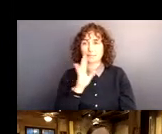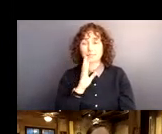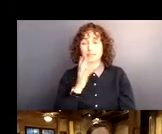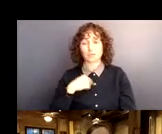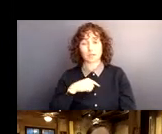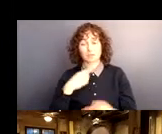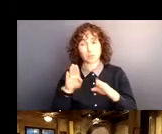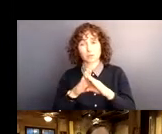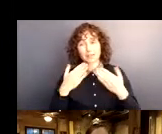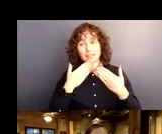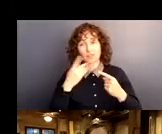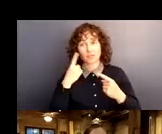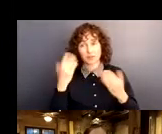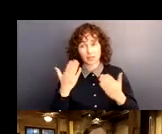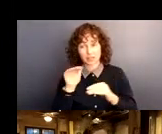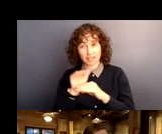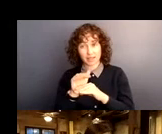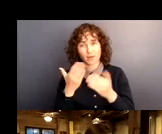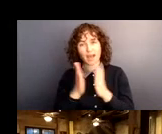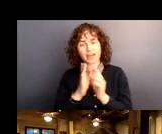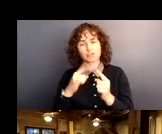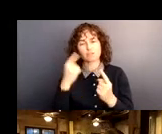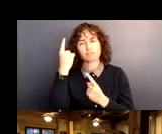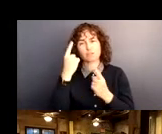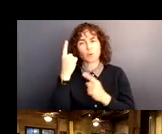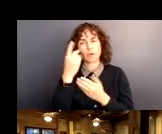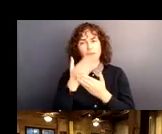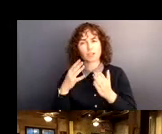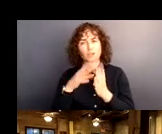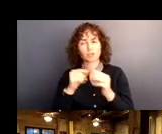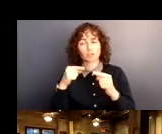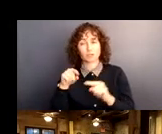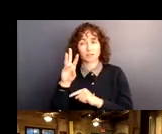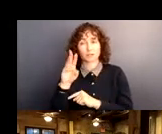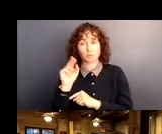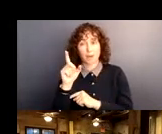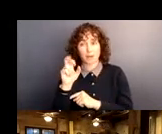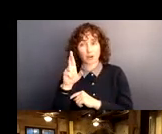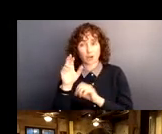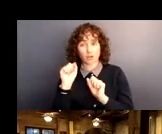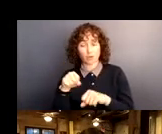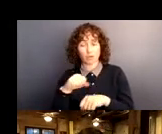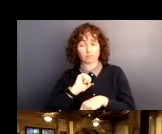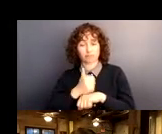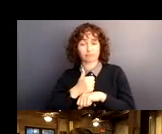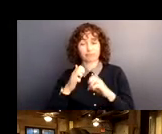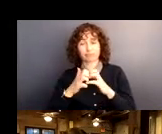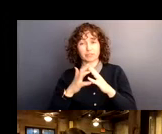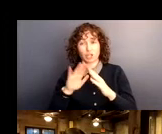for being here tonight and ask you to think of one thing you've learned in this webinar that you can implement in your own learning spaces.